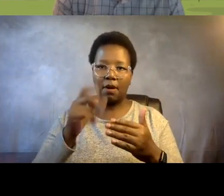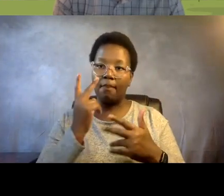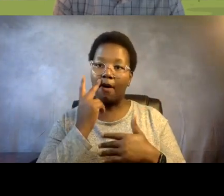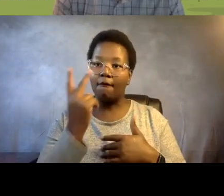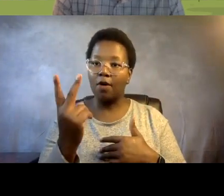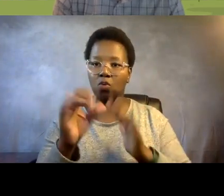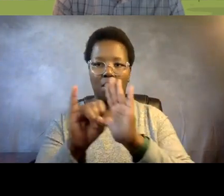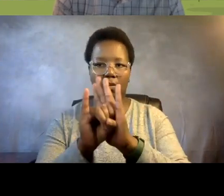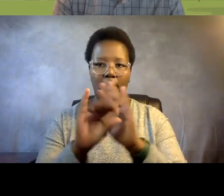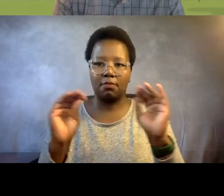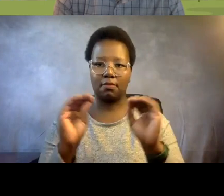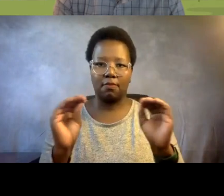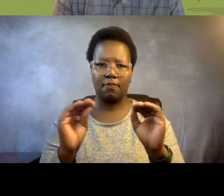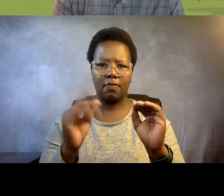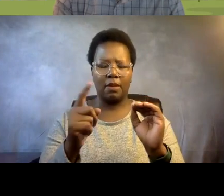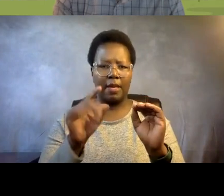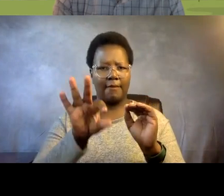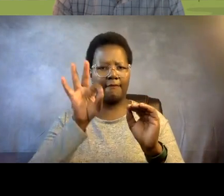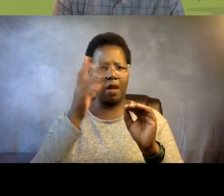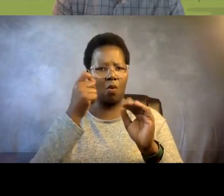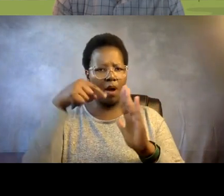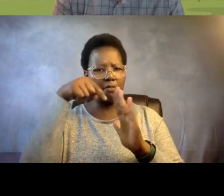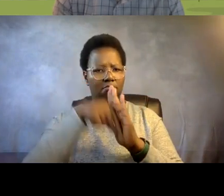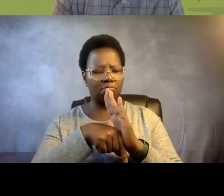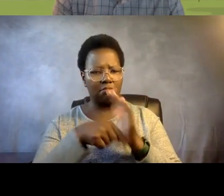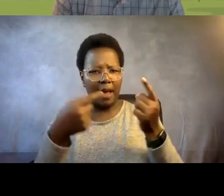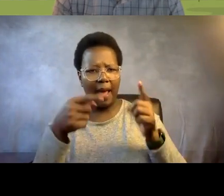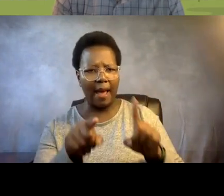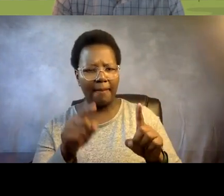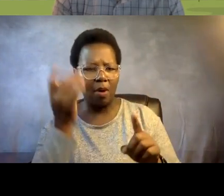little deeper into why that's occurring, and we're not going to go this deep for time and just for,